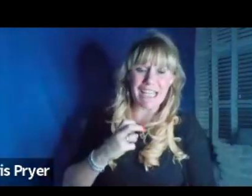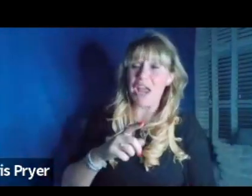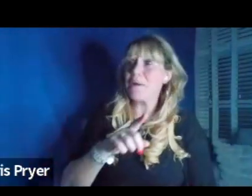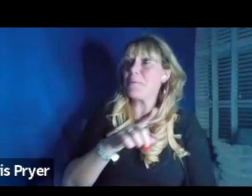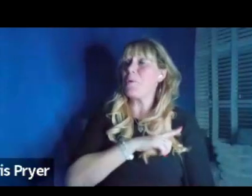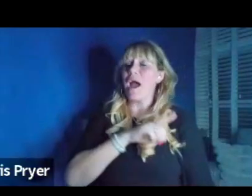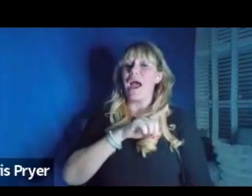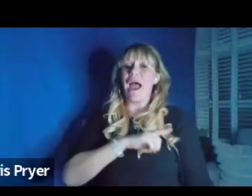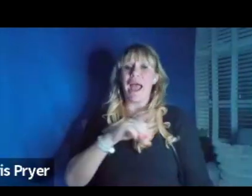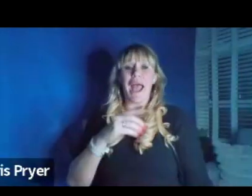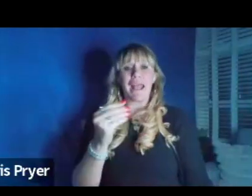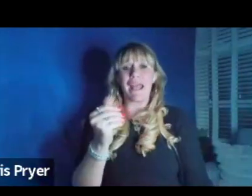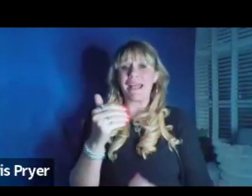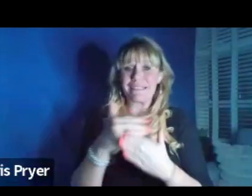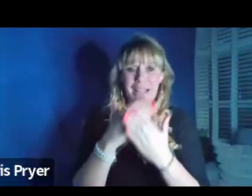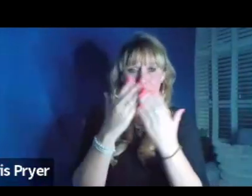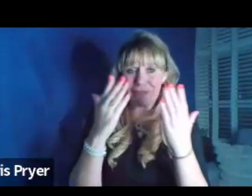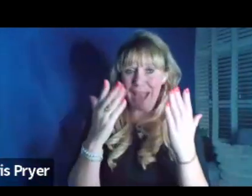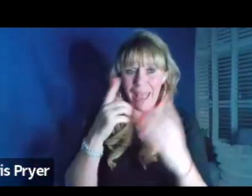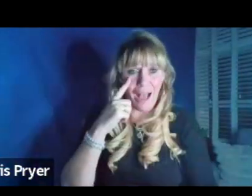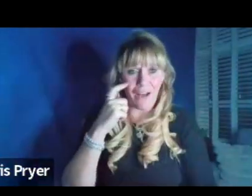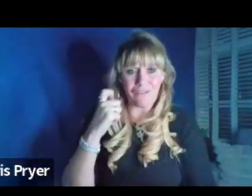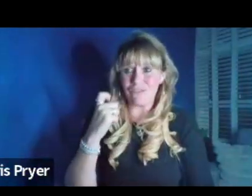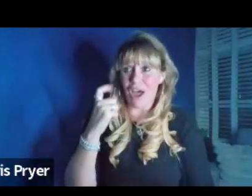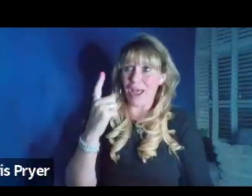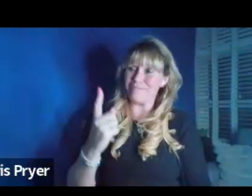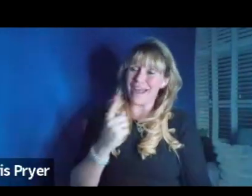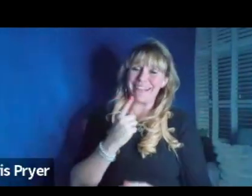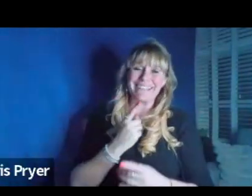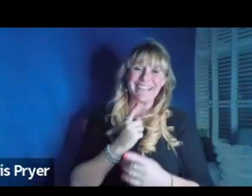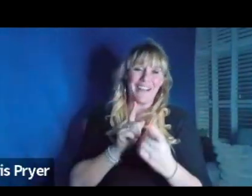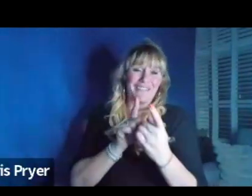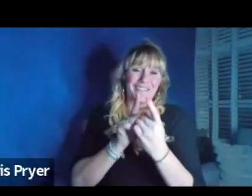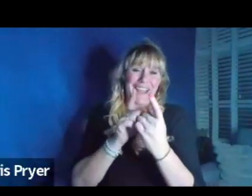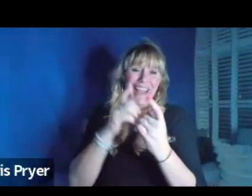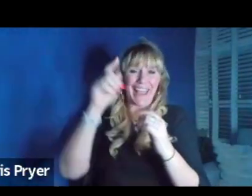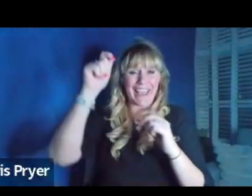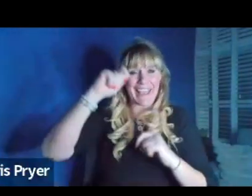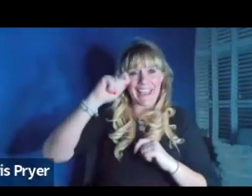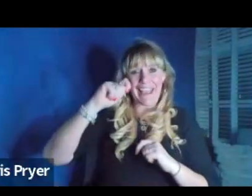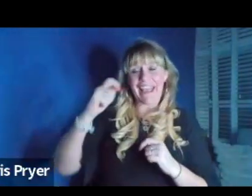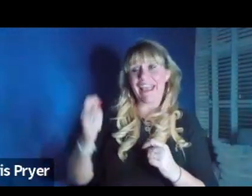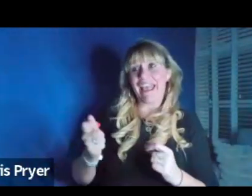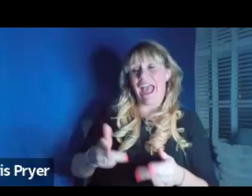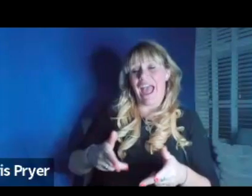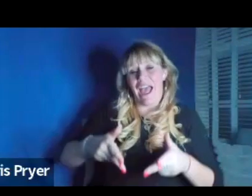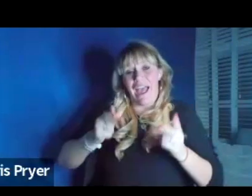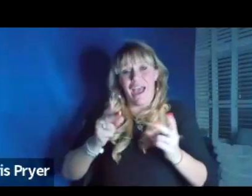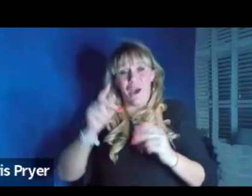Someday I'll find me a cowgirl And off to the prairie we'll go